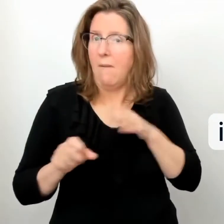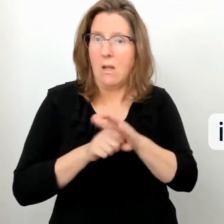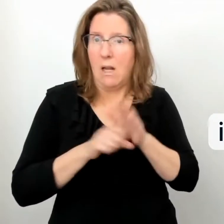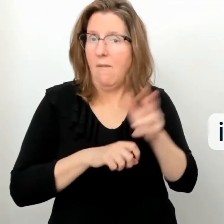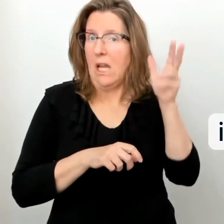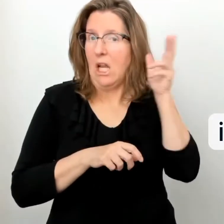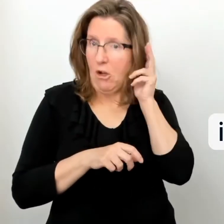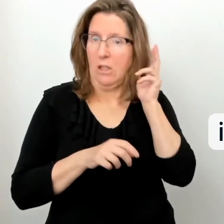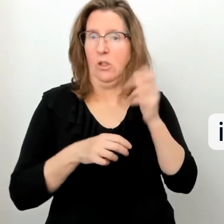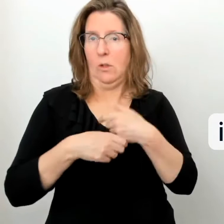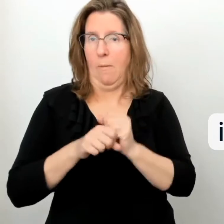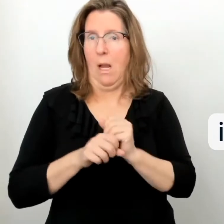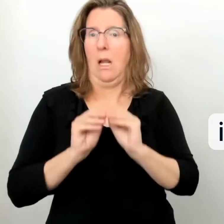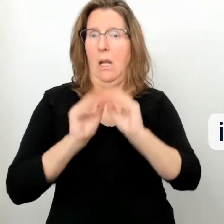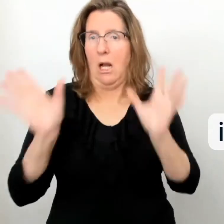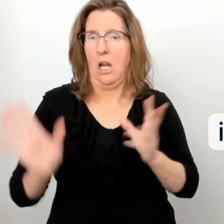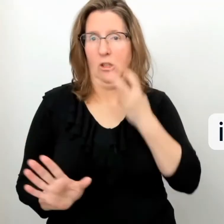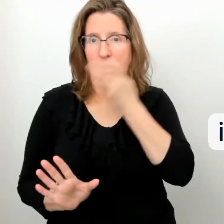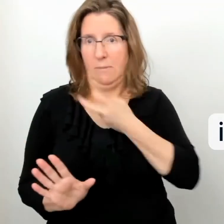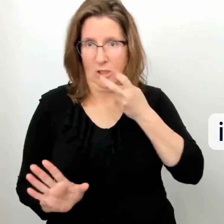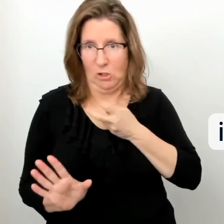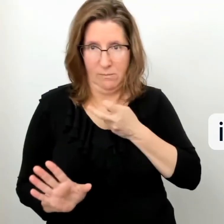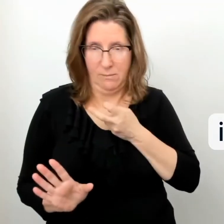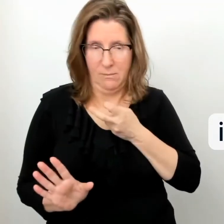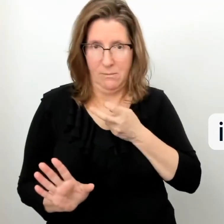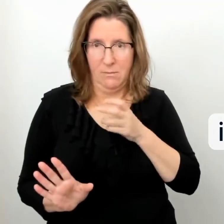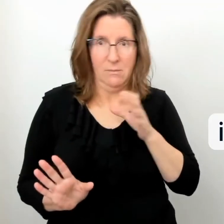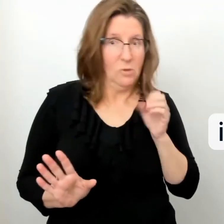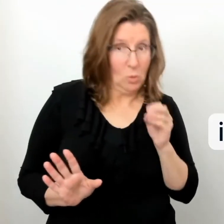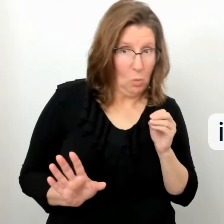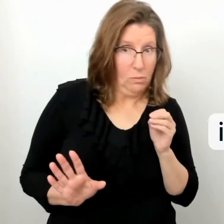Profoundly deaf students don't have enough hearing to produce intelligible speech.